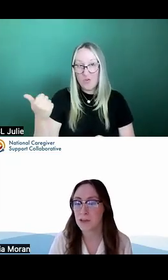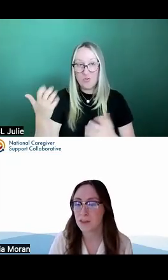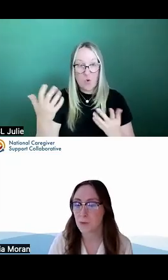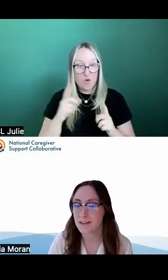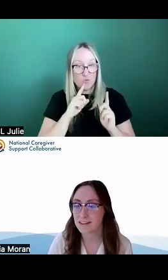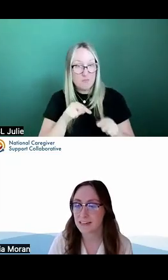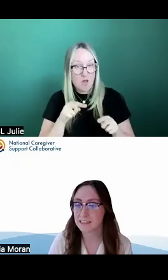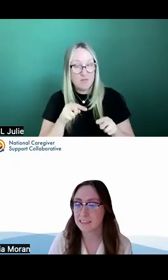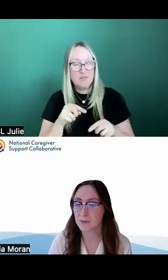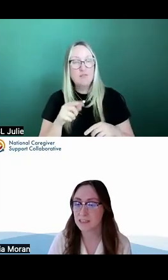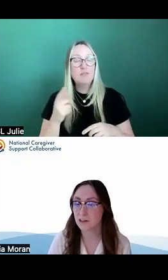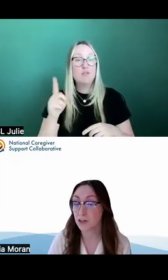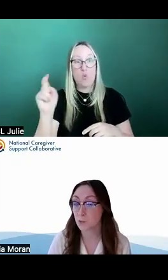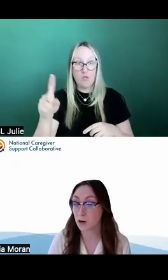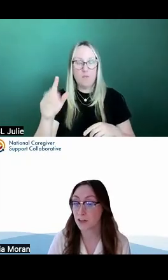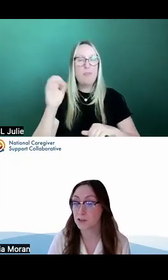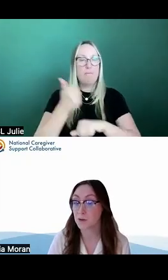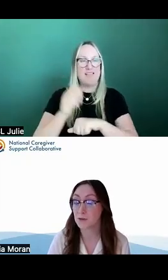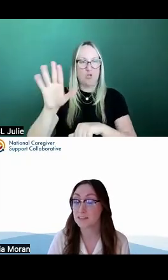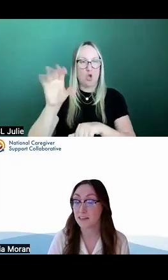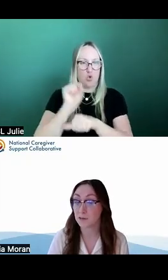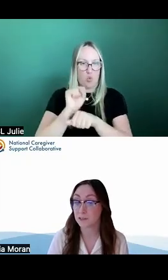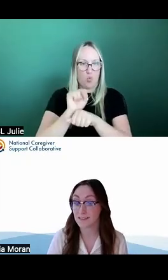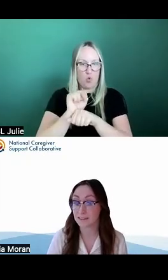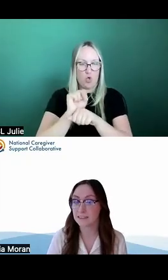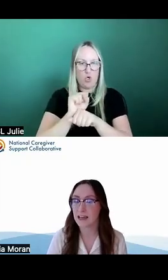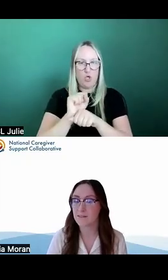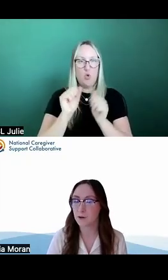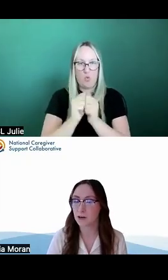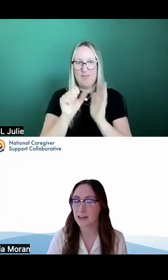the question is: Based on your work you're doing with state coalitions, have you heard